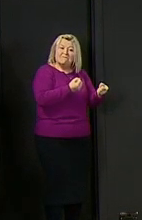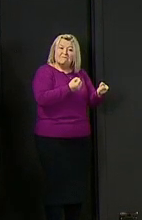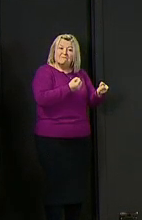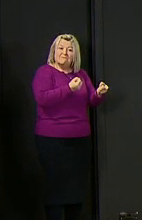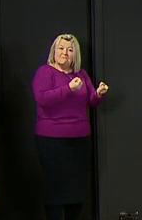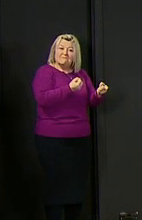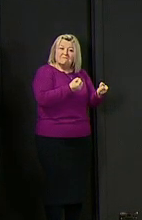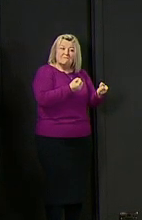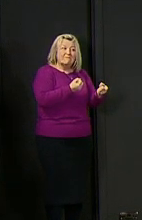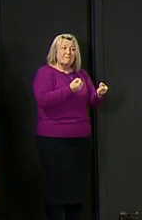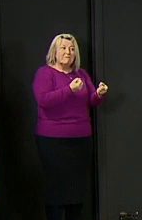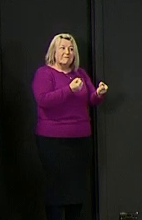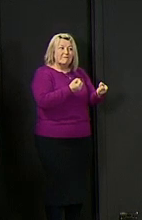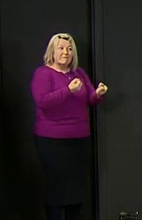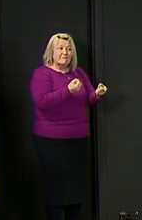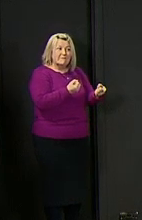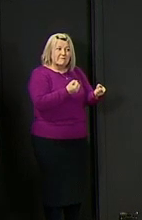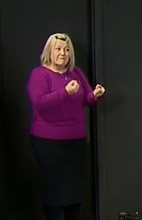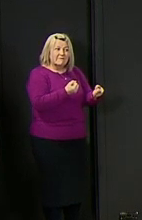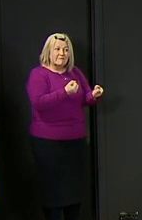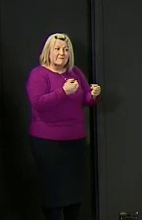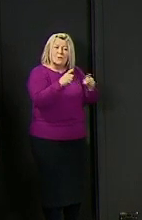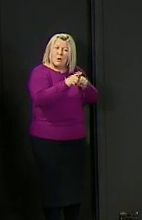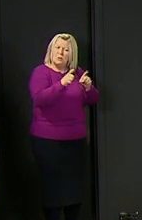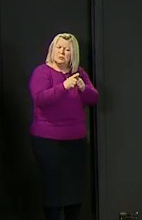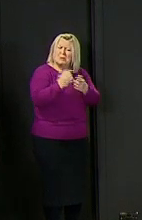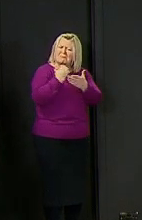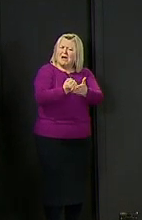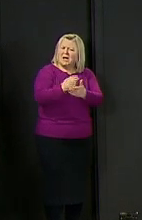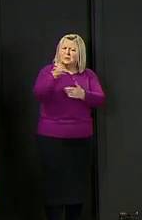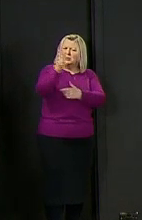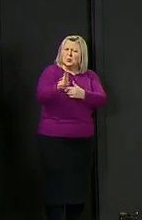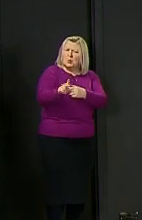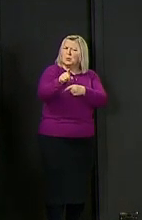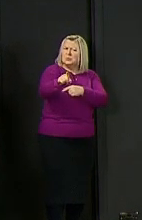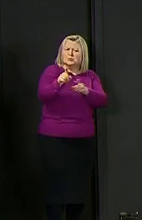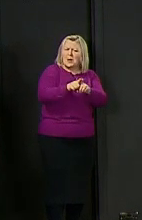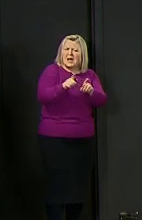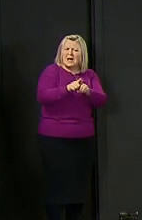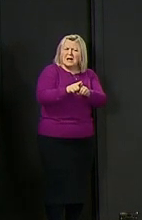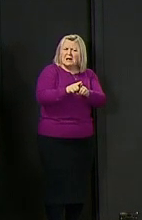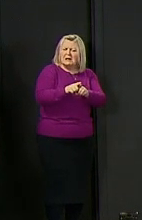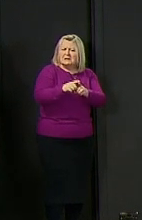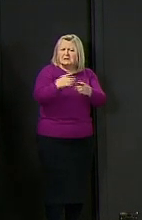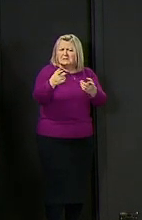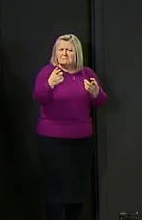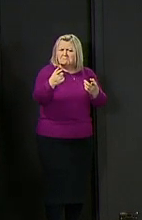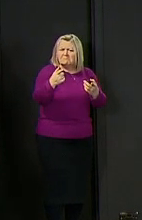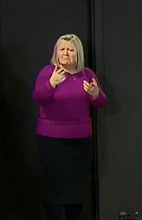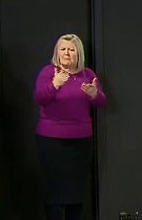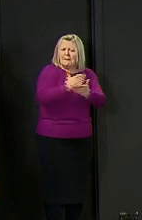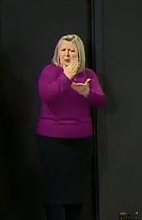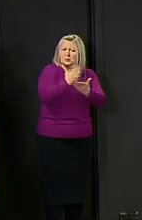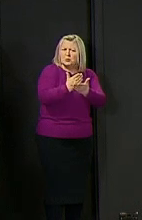done to get visors, goggles in particular, which we know schools are making to order.